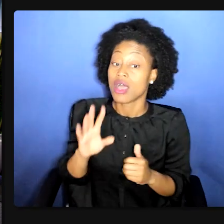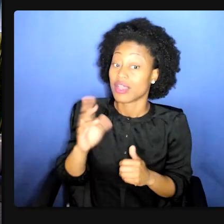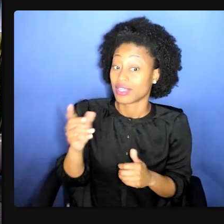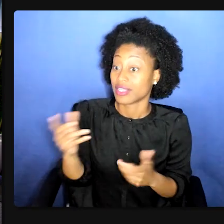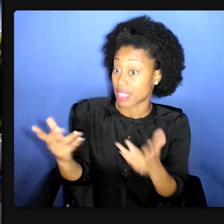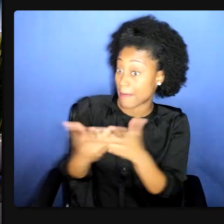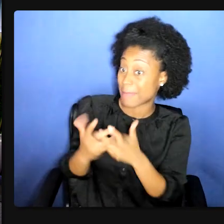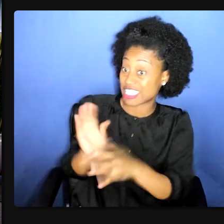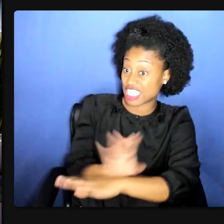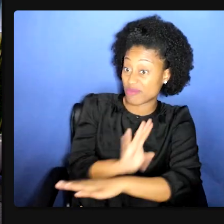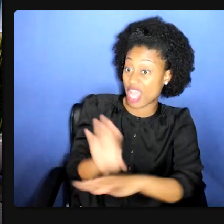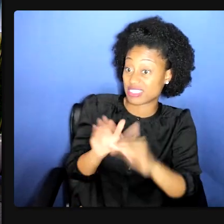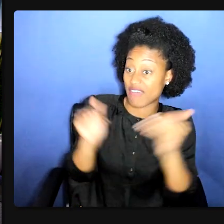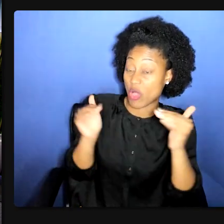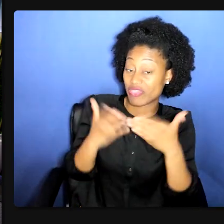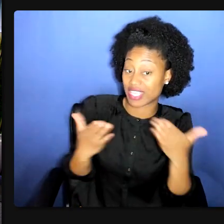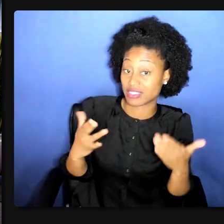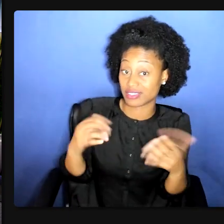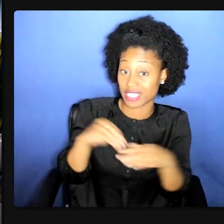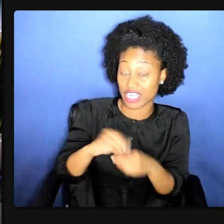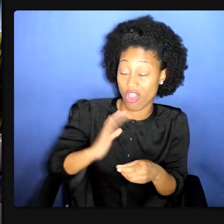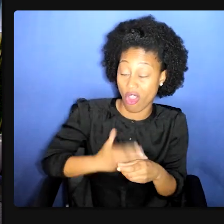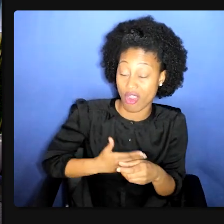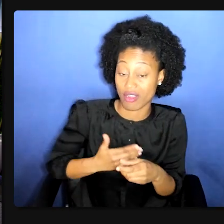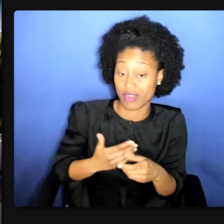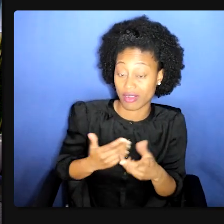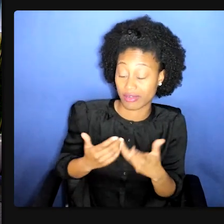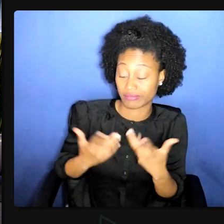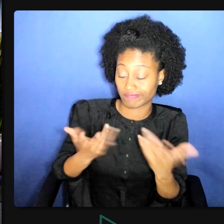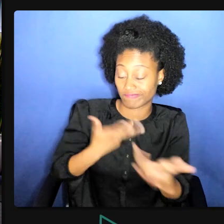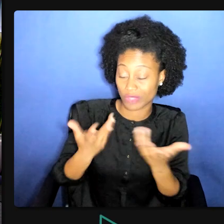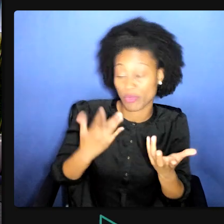level things at this point right because you know our own teams are vetting it and